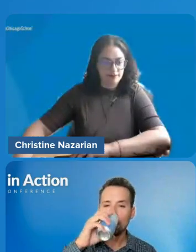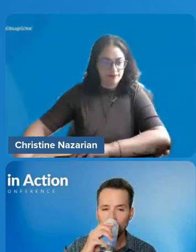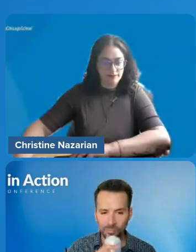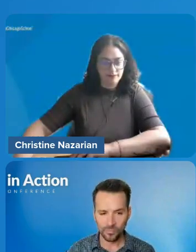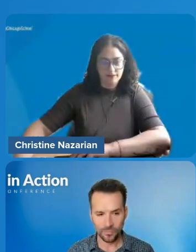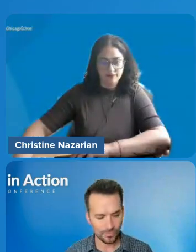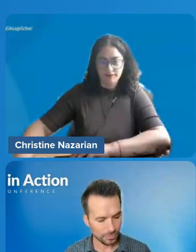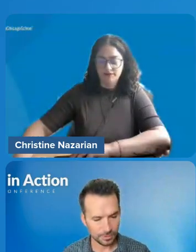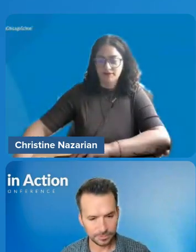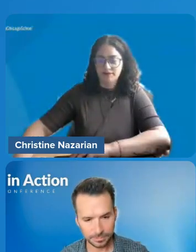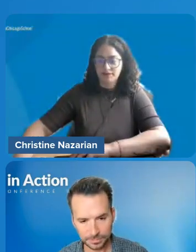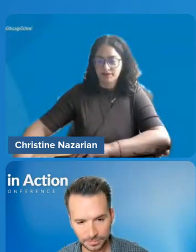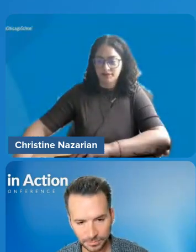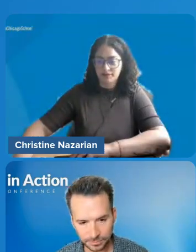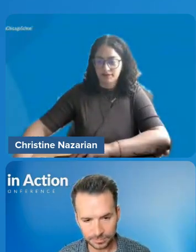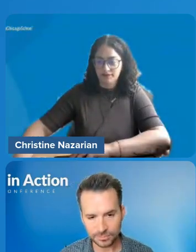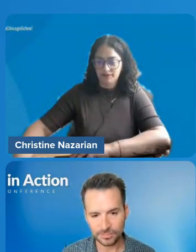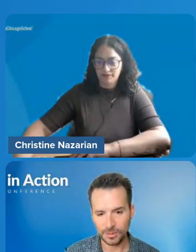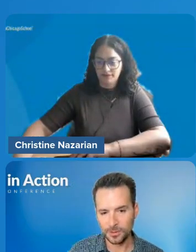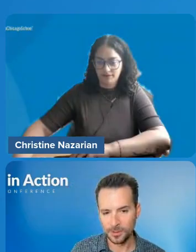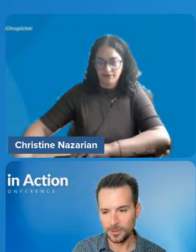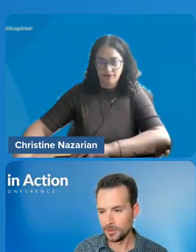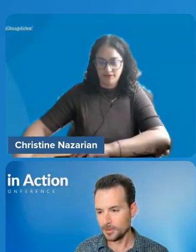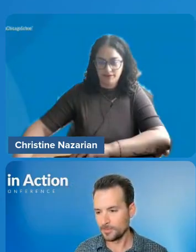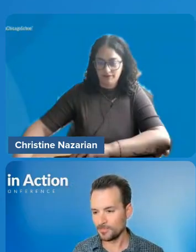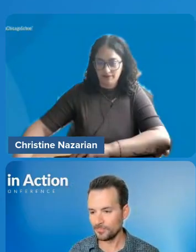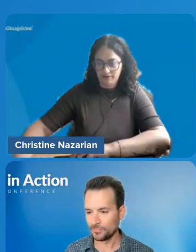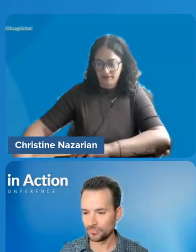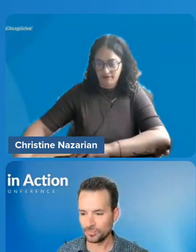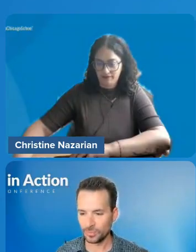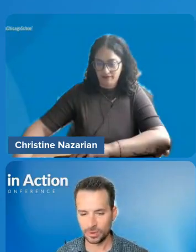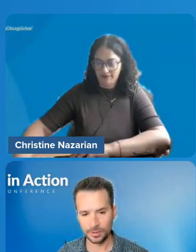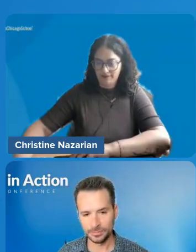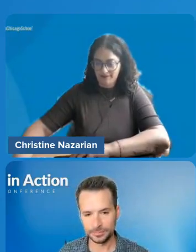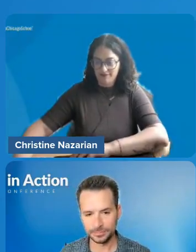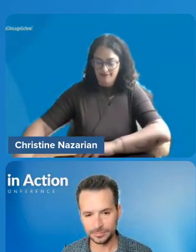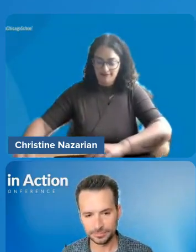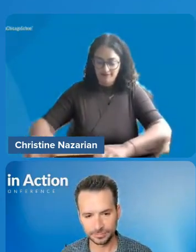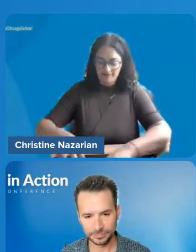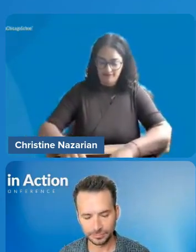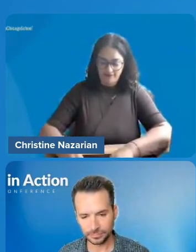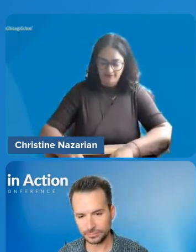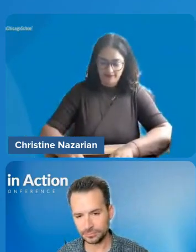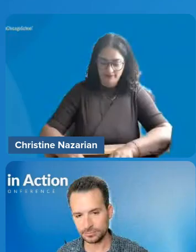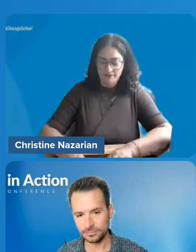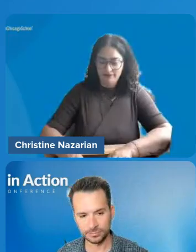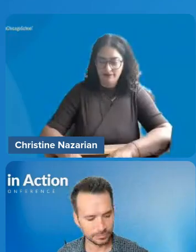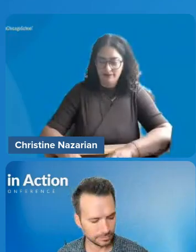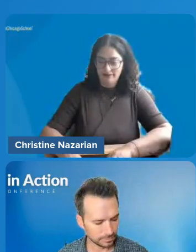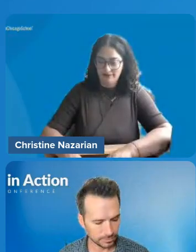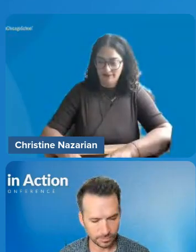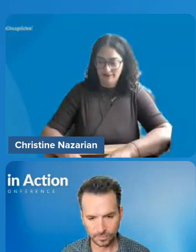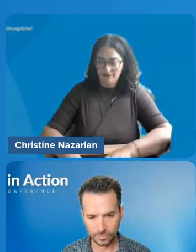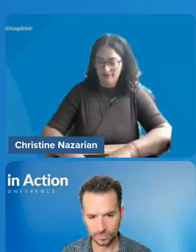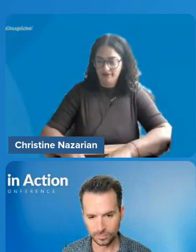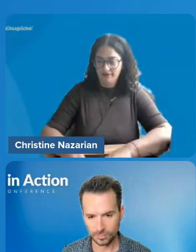Man, it's just, I'm kind of stuck, you know, graduated, but can't find a job. Living at home, pressure's on. To be real, it's stressing me out.